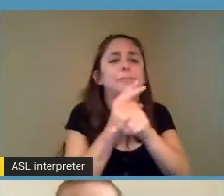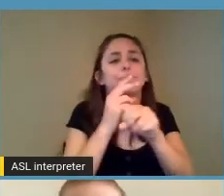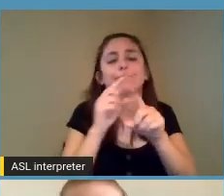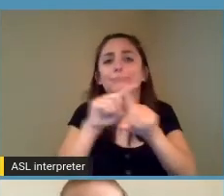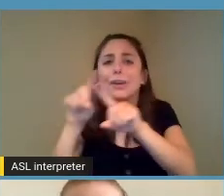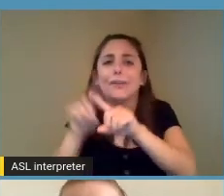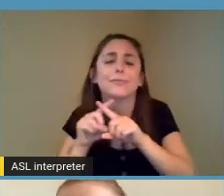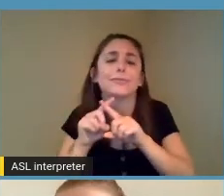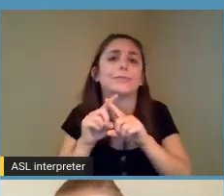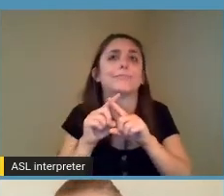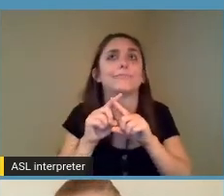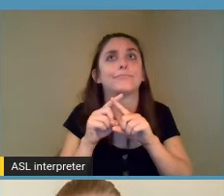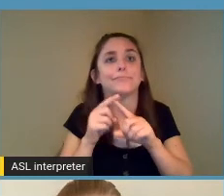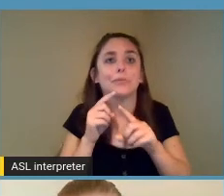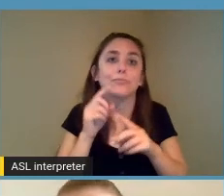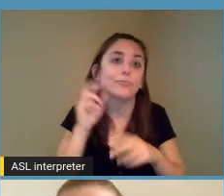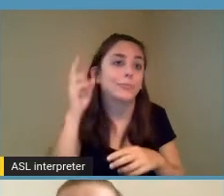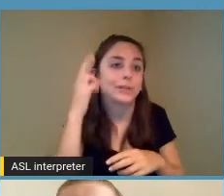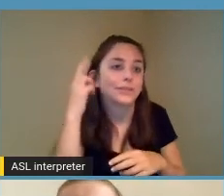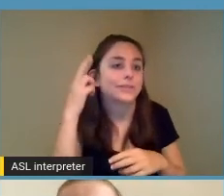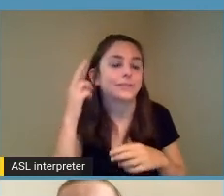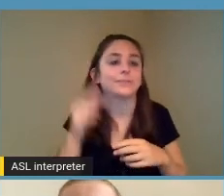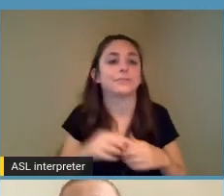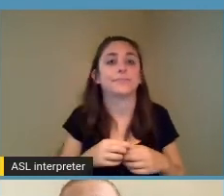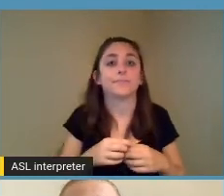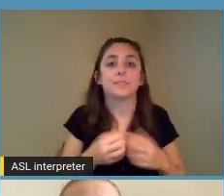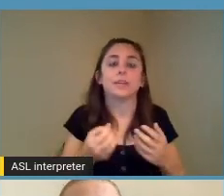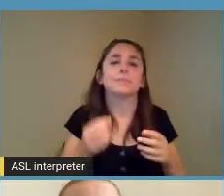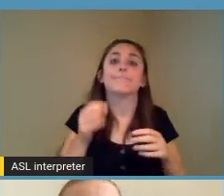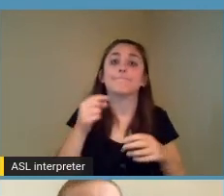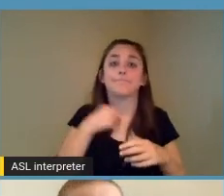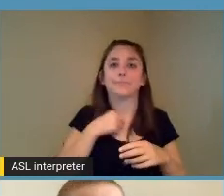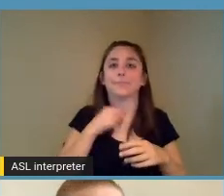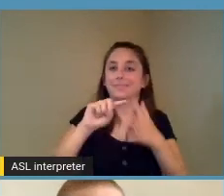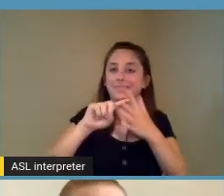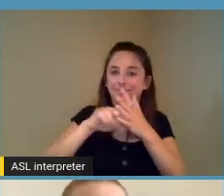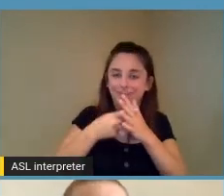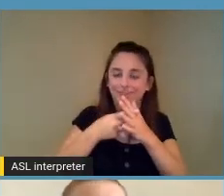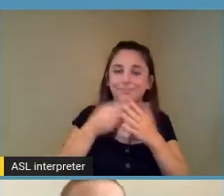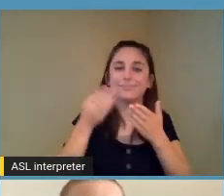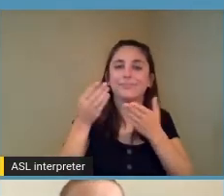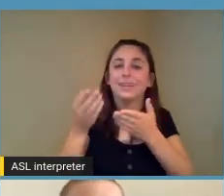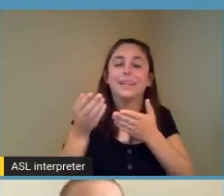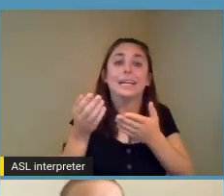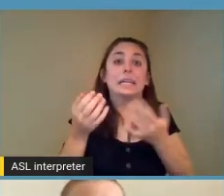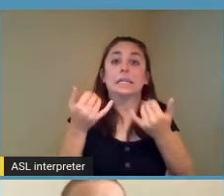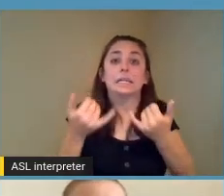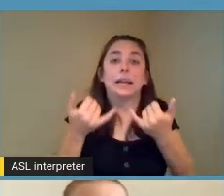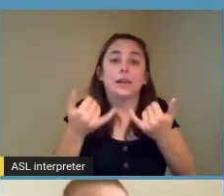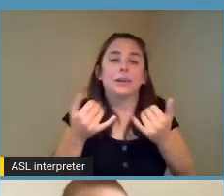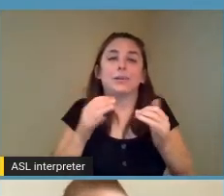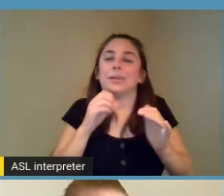to learn it this is what I started editing on. It is not necessarily my favorite now.